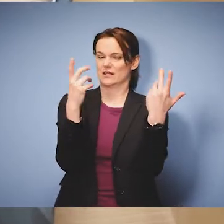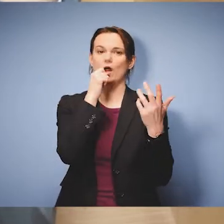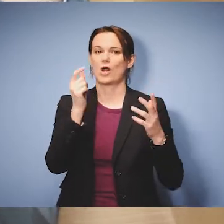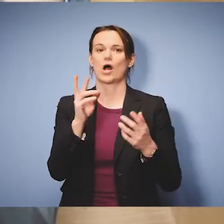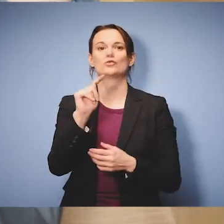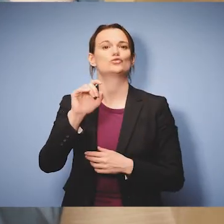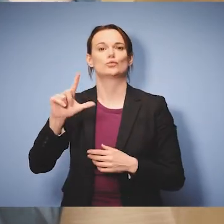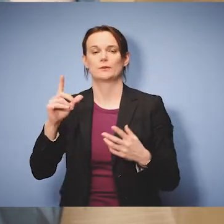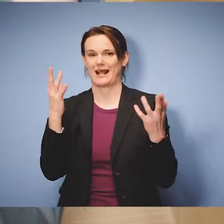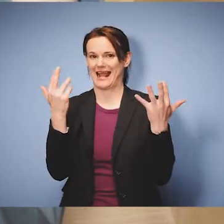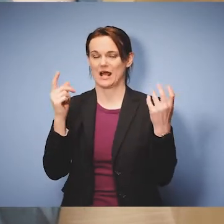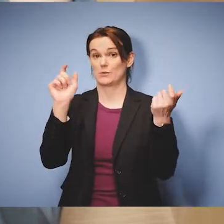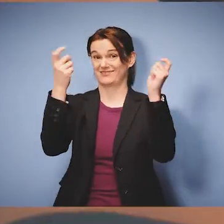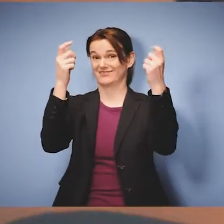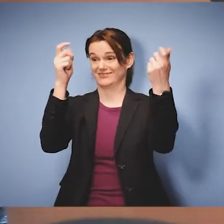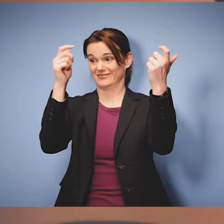I'm gonna get Rhonda up there to rock it for me.